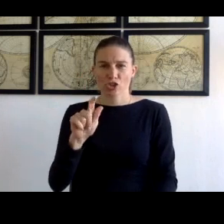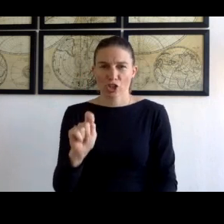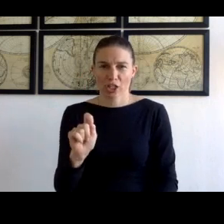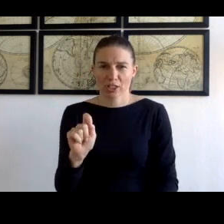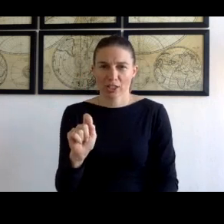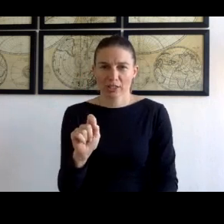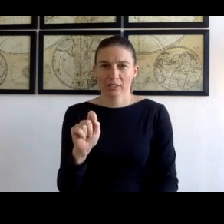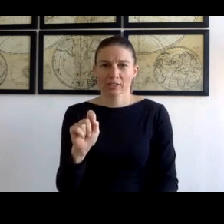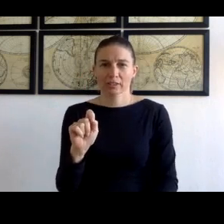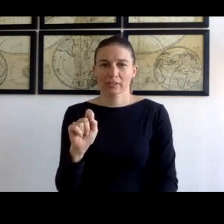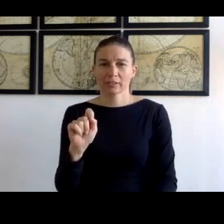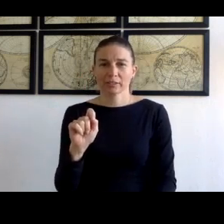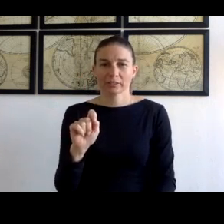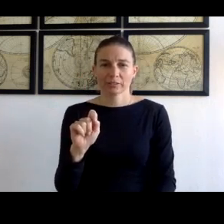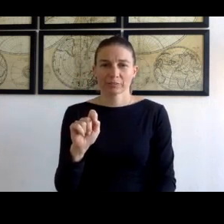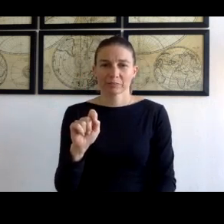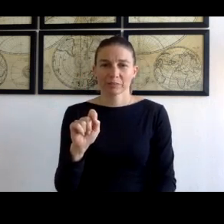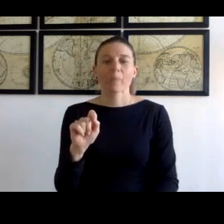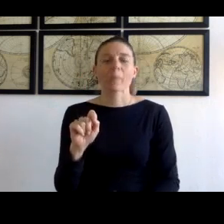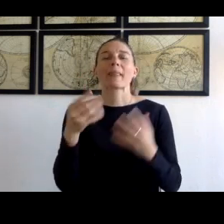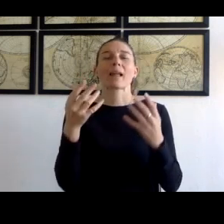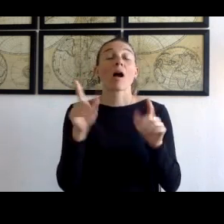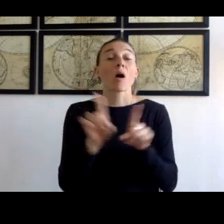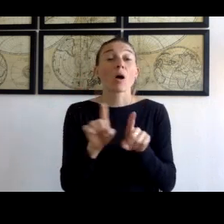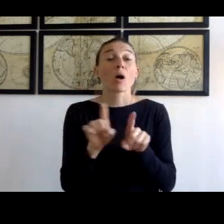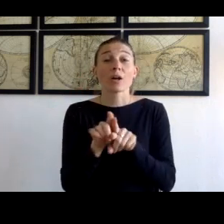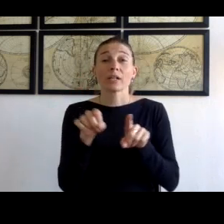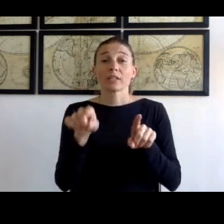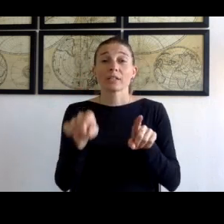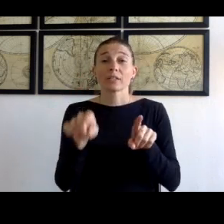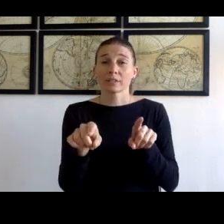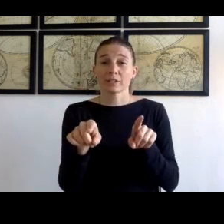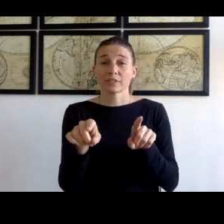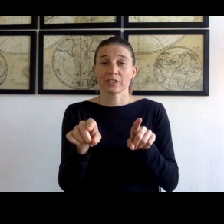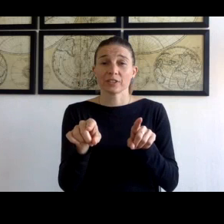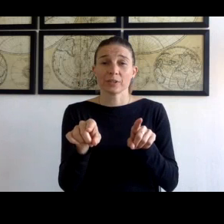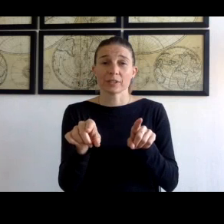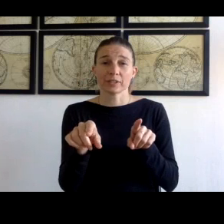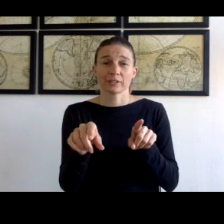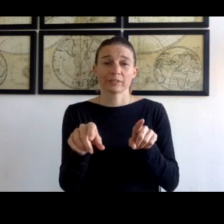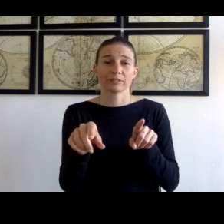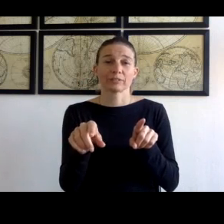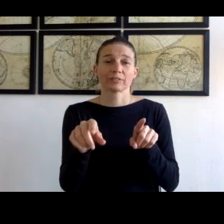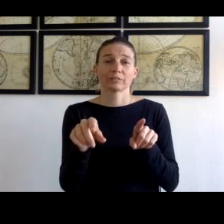Also if you're using GoToWebinar from a mobile device or a phone